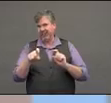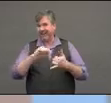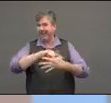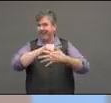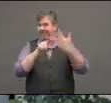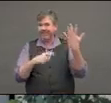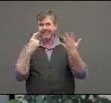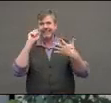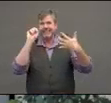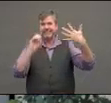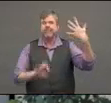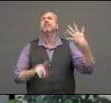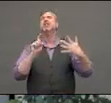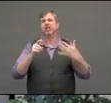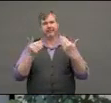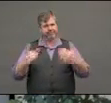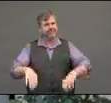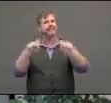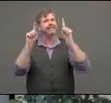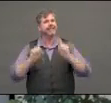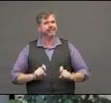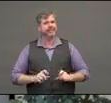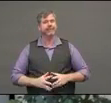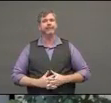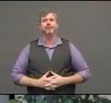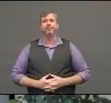field LL: This this question has been coming to us